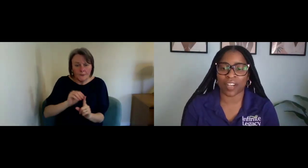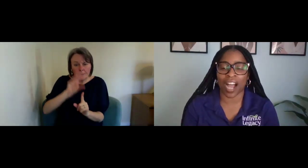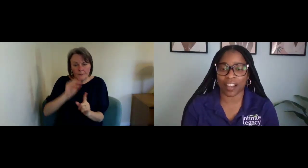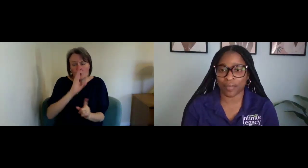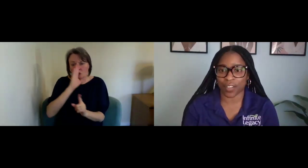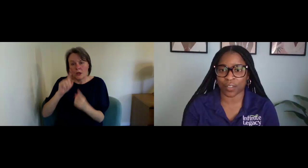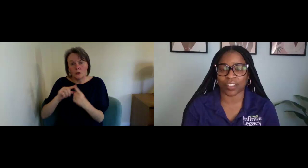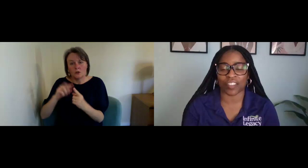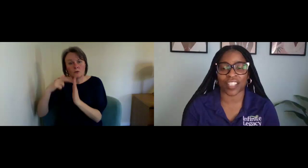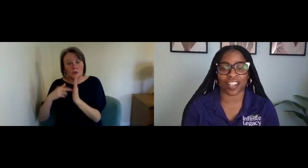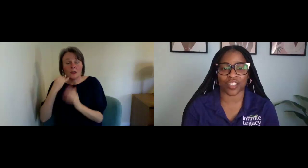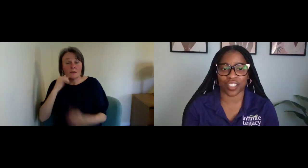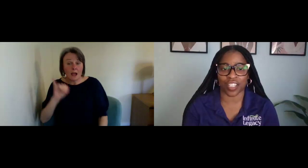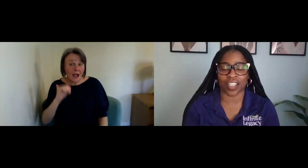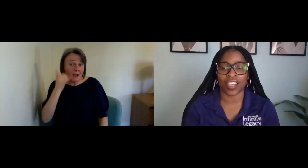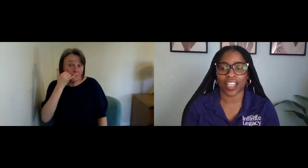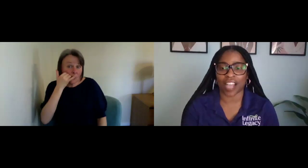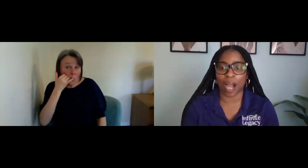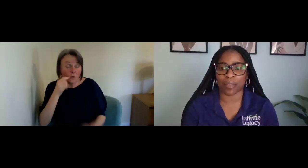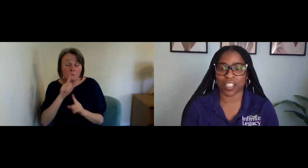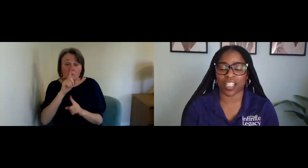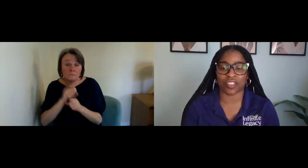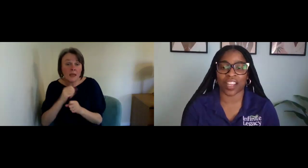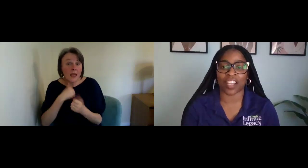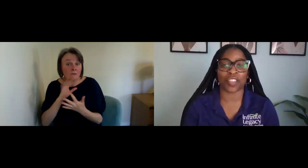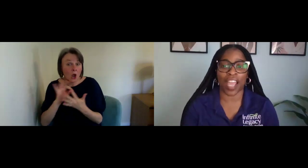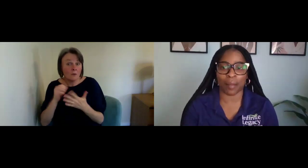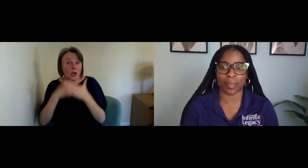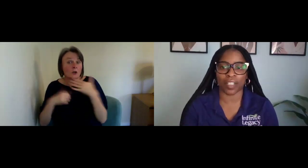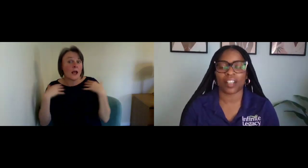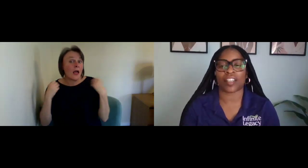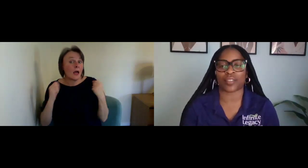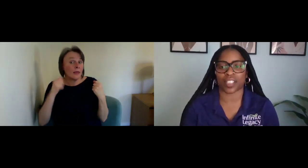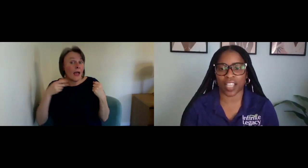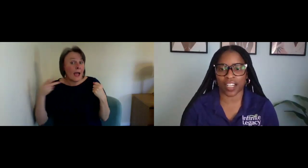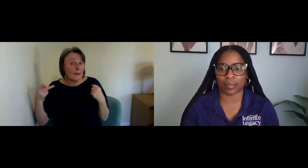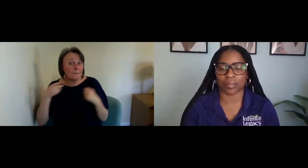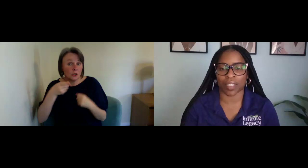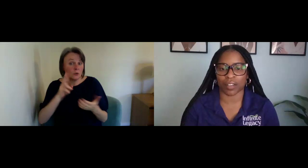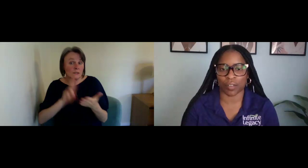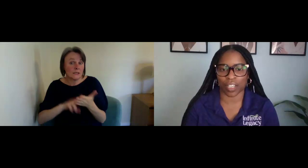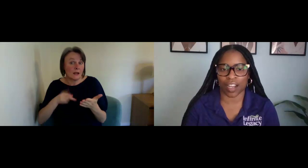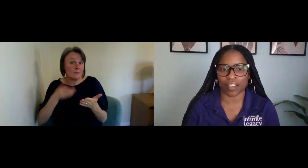an iPhone there's actually an option under the health app that you can sign up to be an organ, eye,